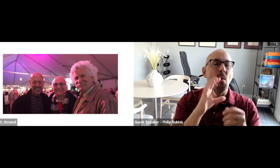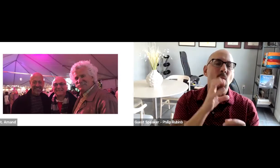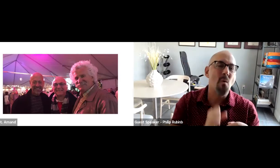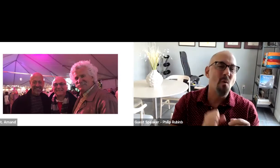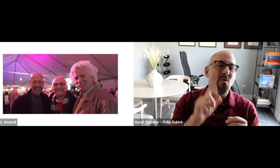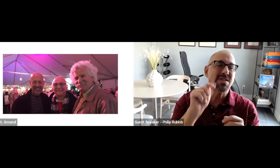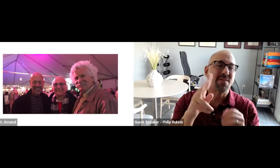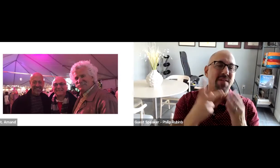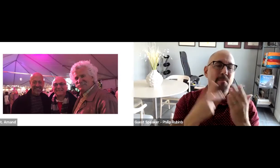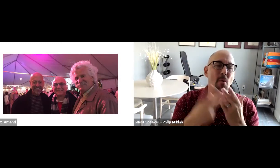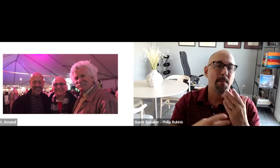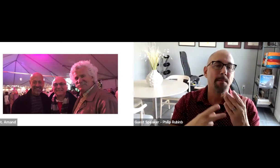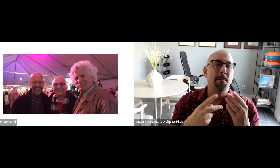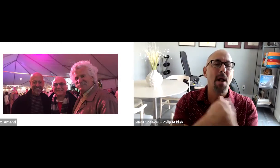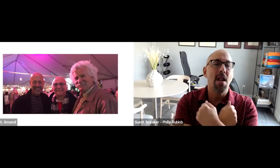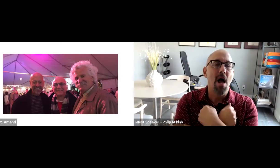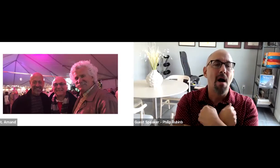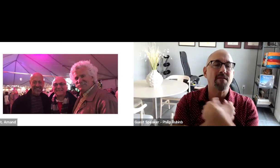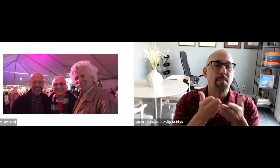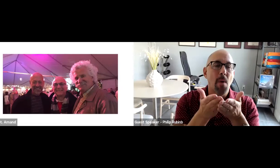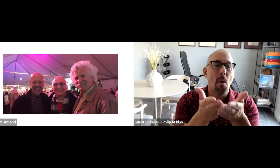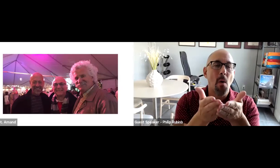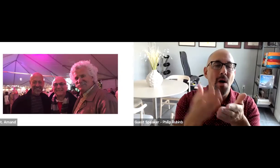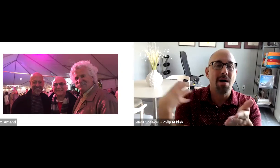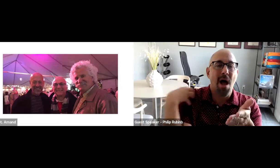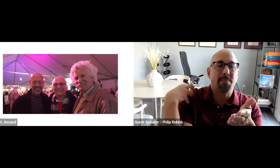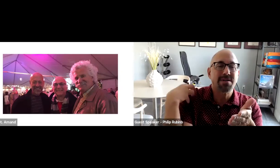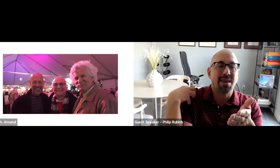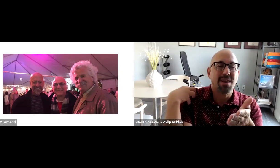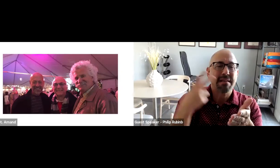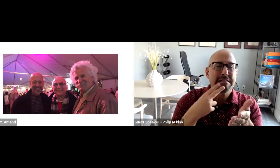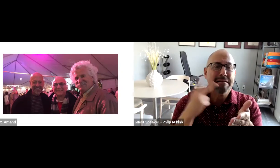He was in an old TV show,